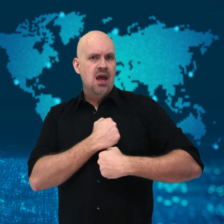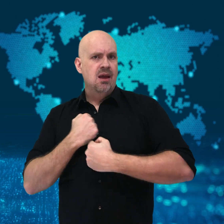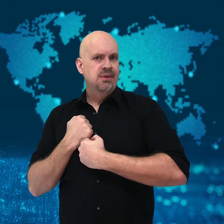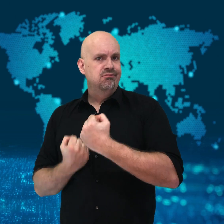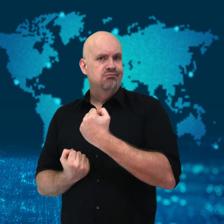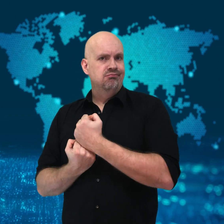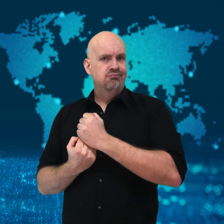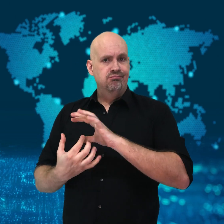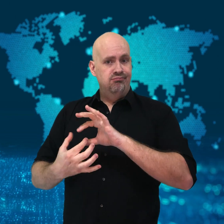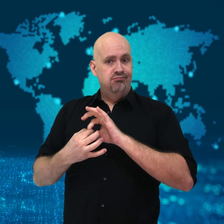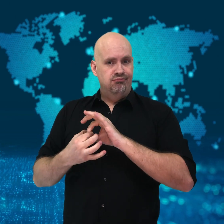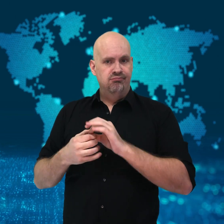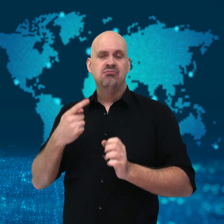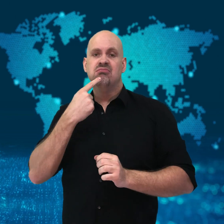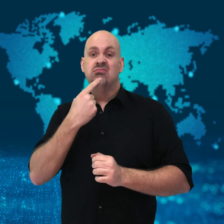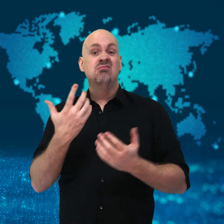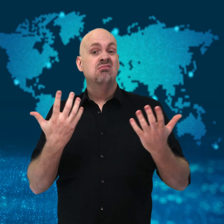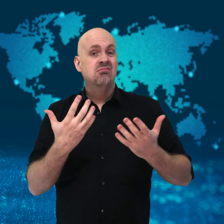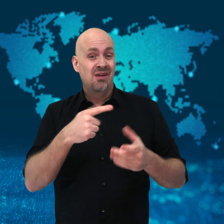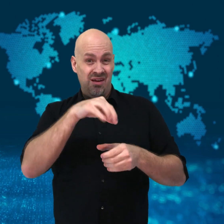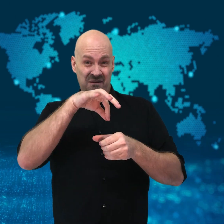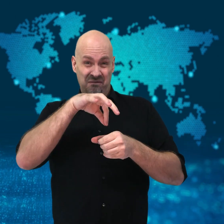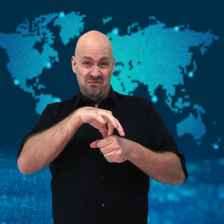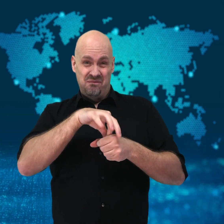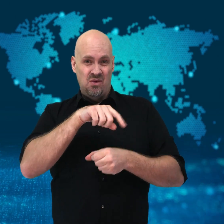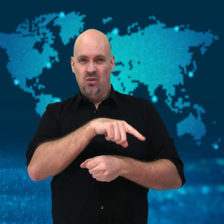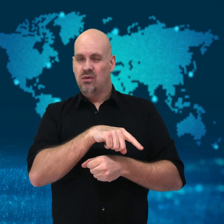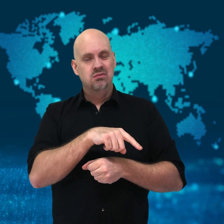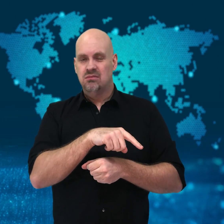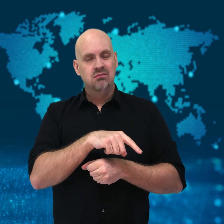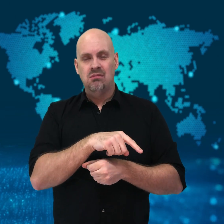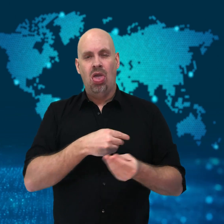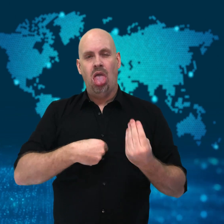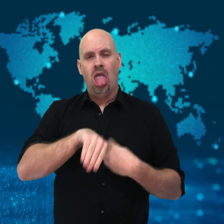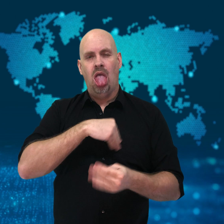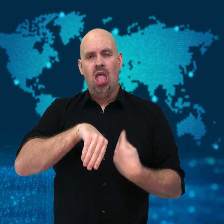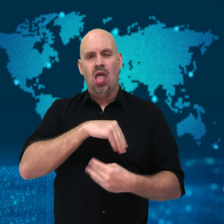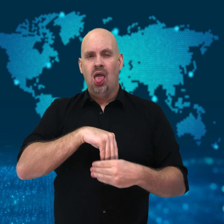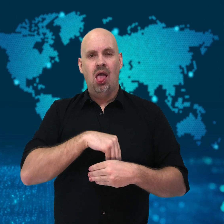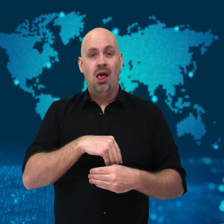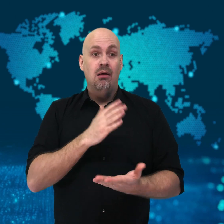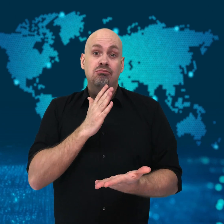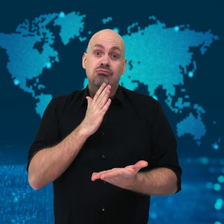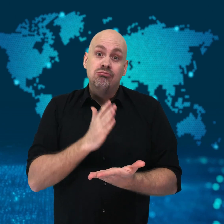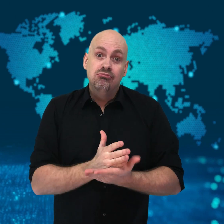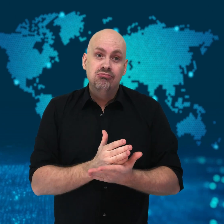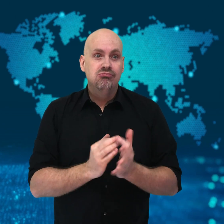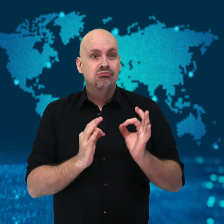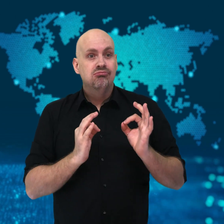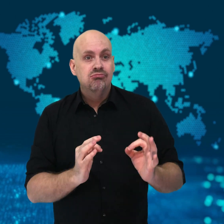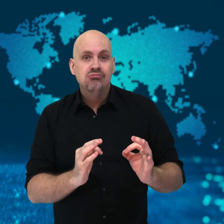The opposition party, backed by the military,